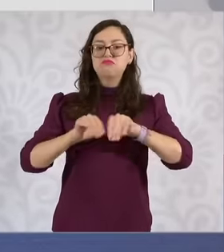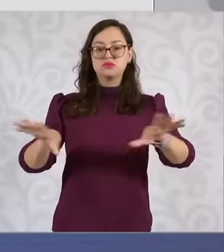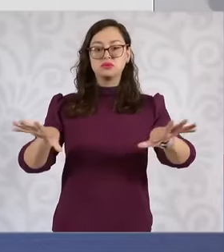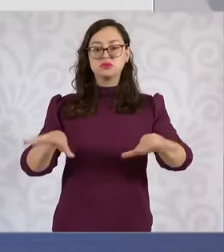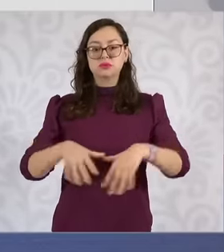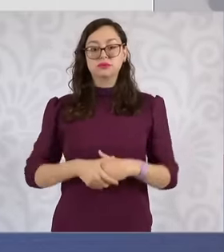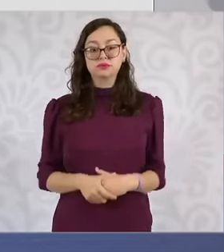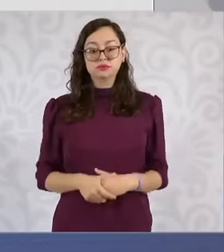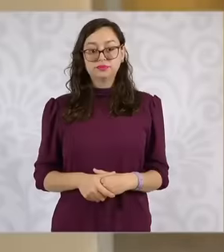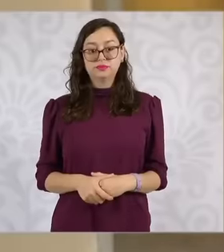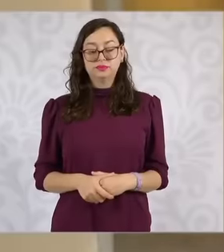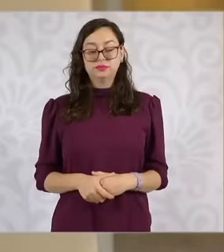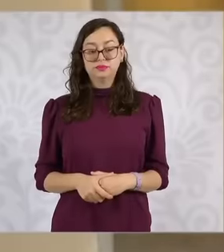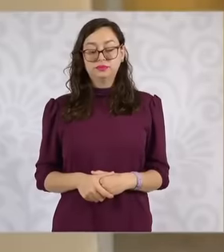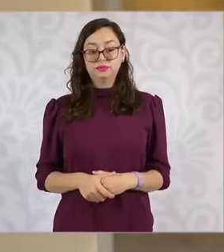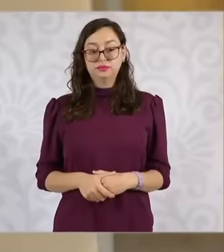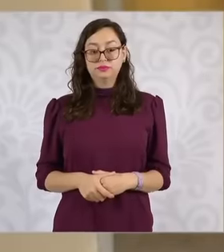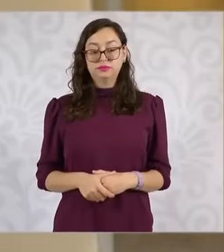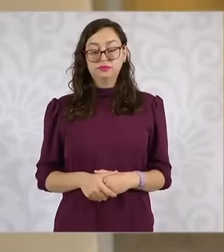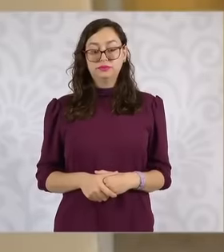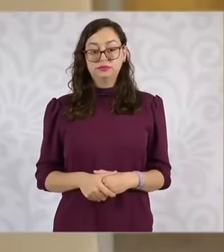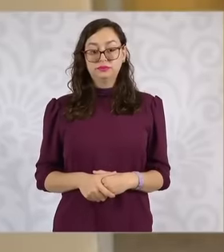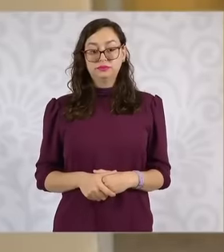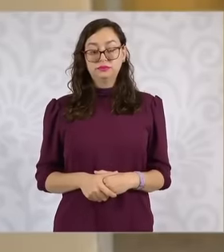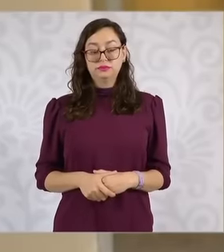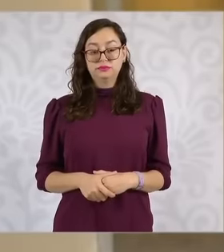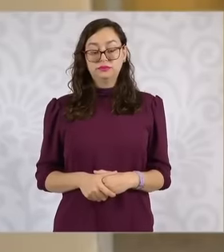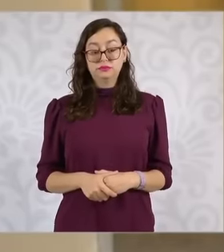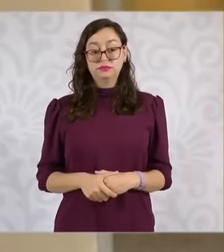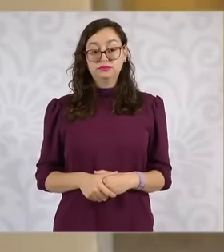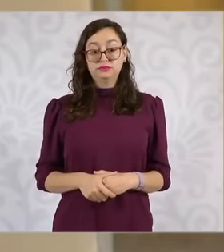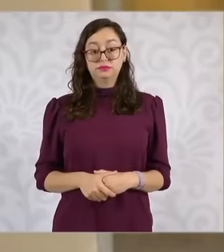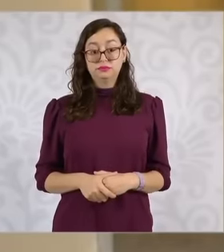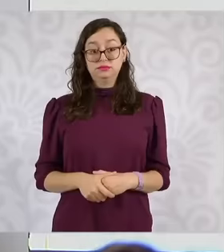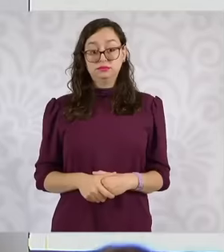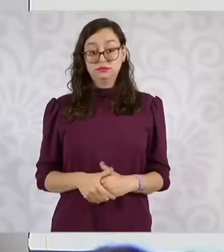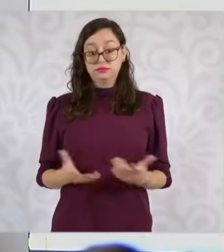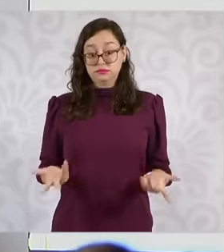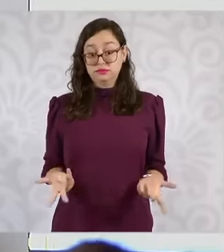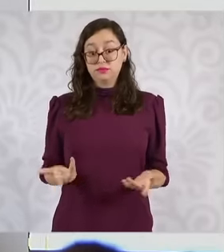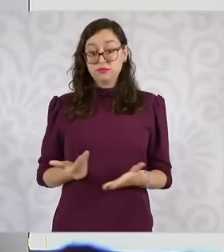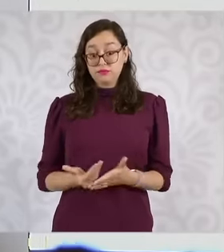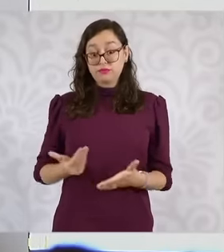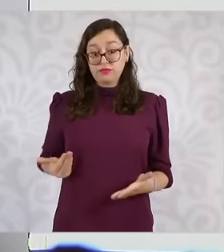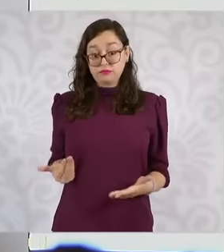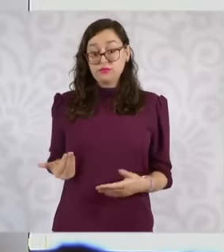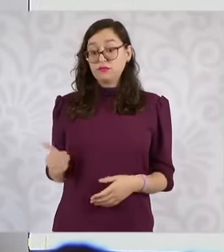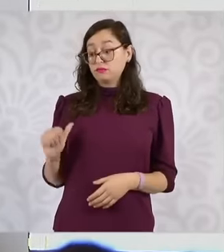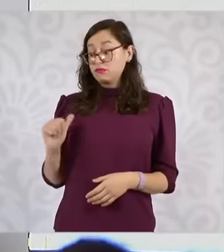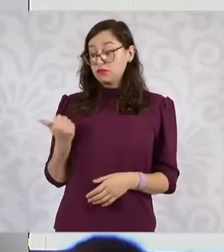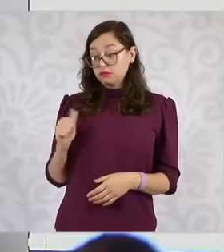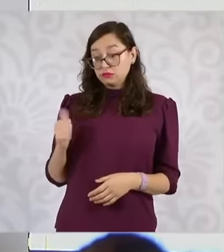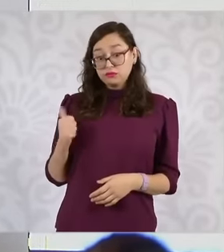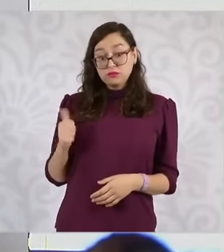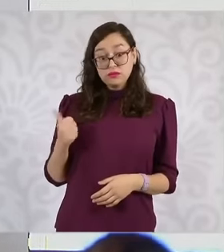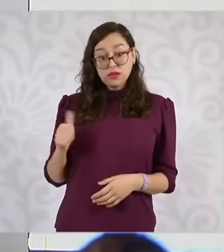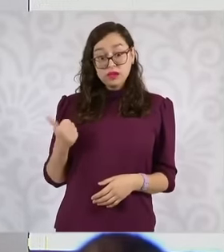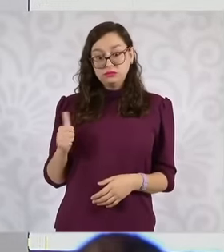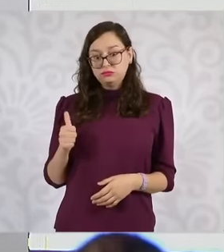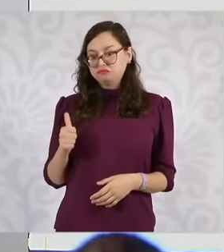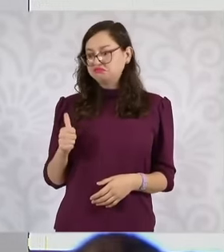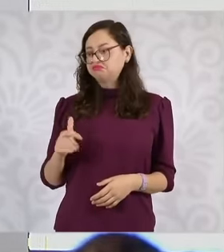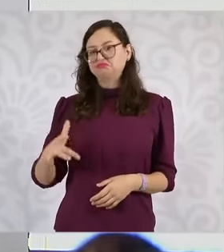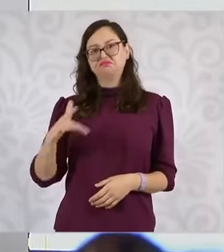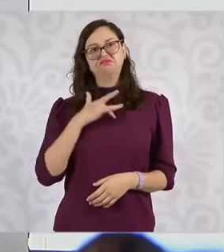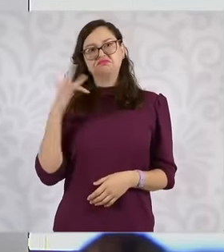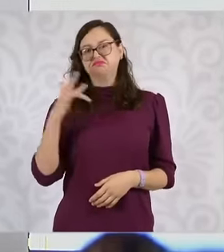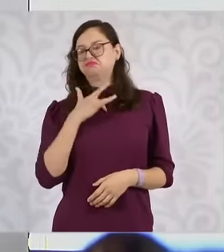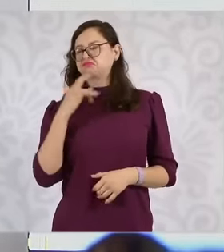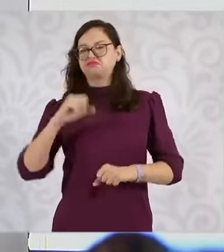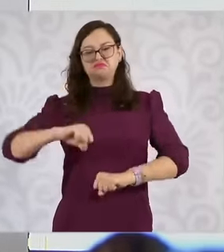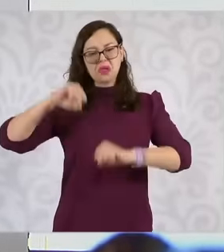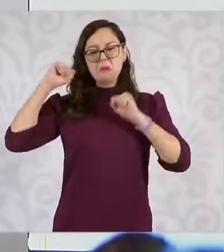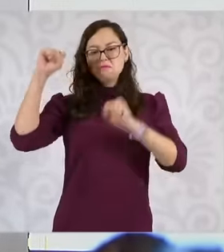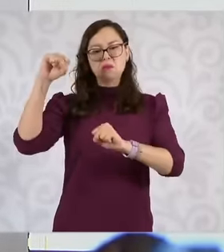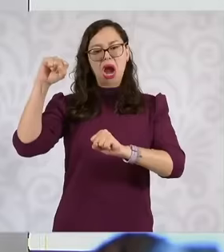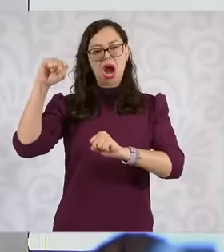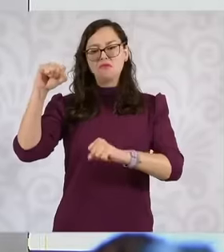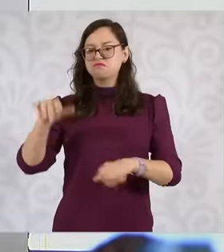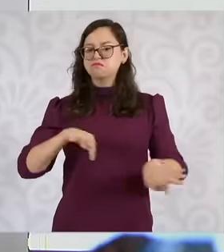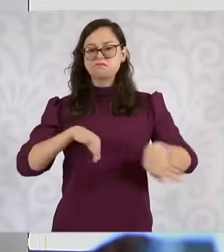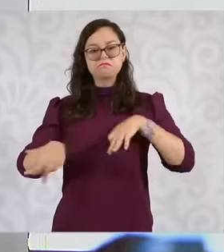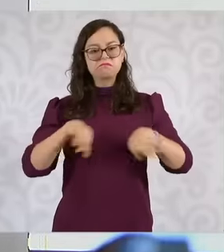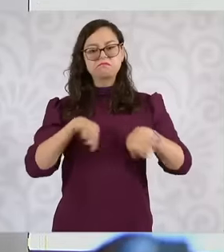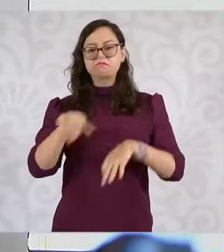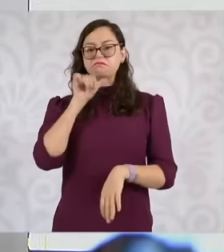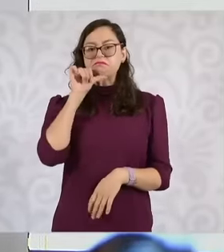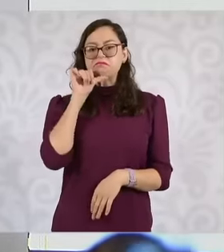August the majority of magistrate judges go on strike there is a strike that we already saw as commented by the